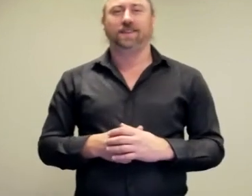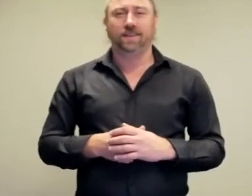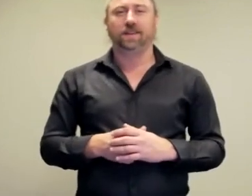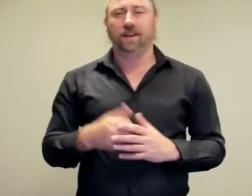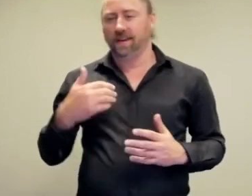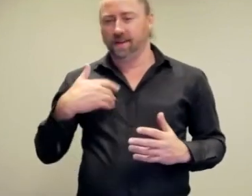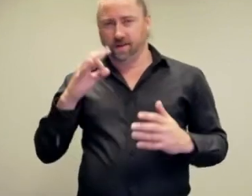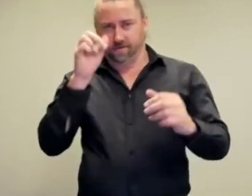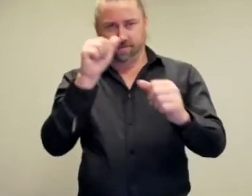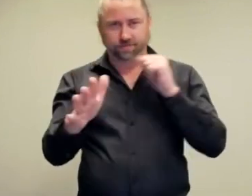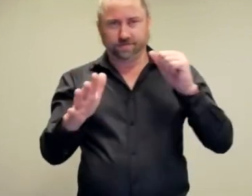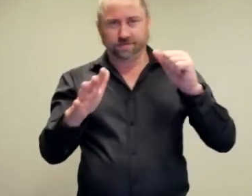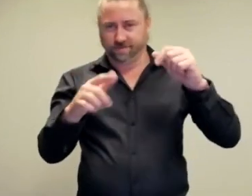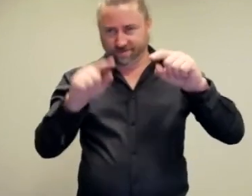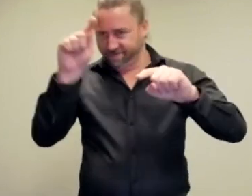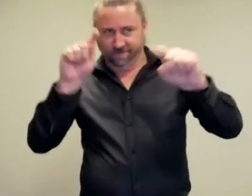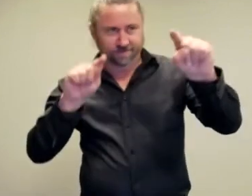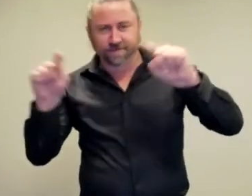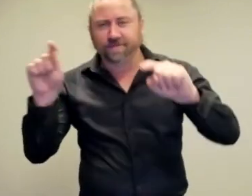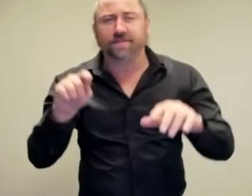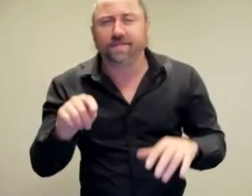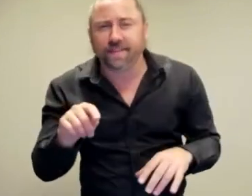question, repost it and maybe Lucinda can also